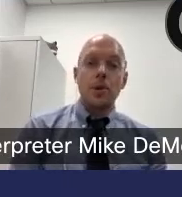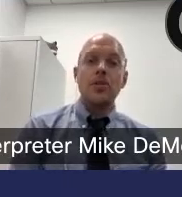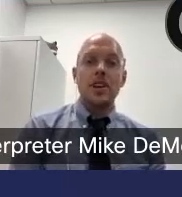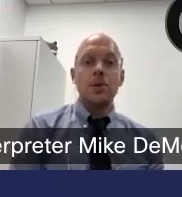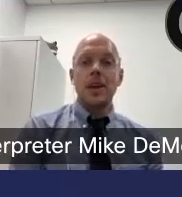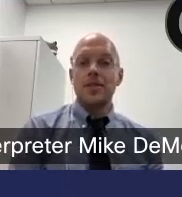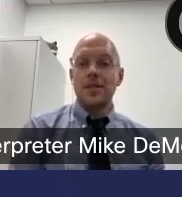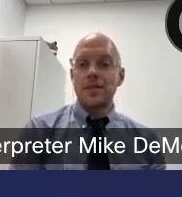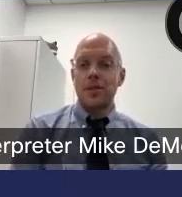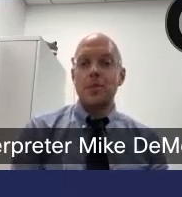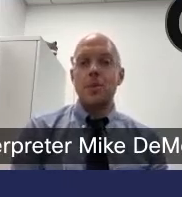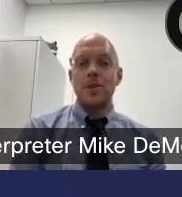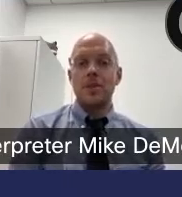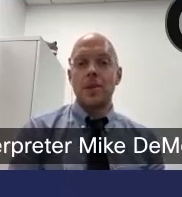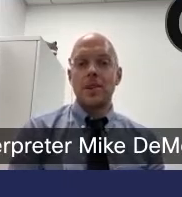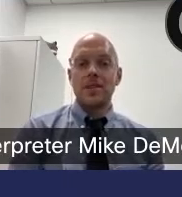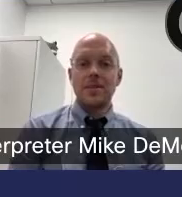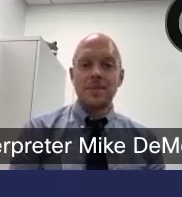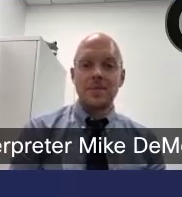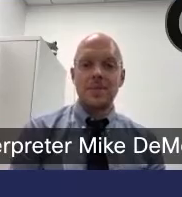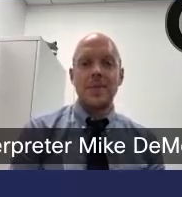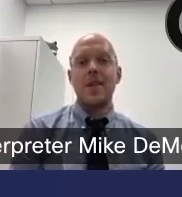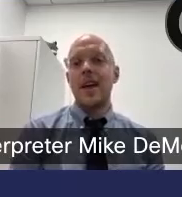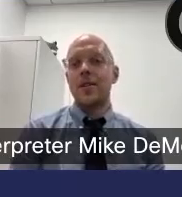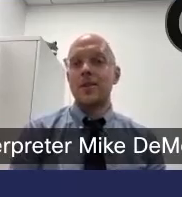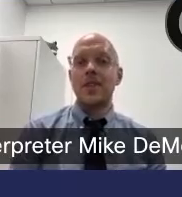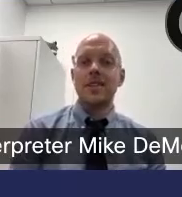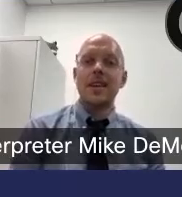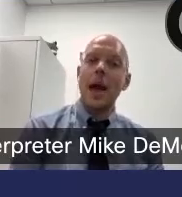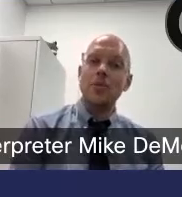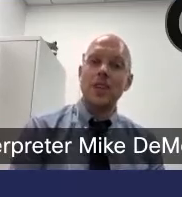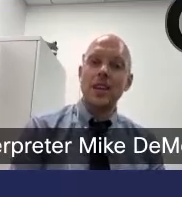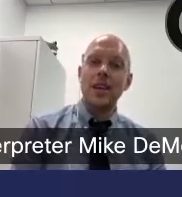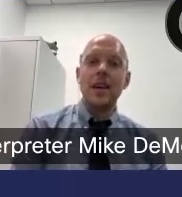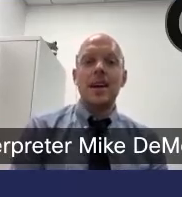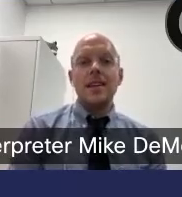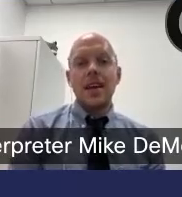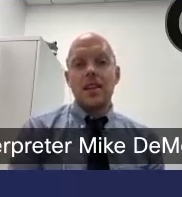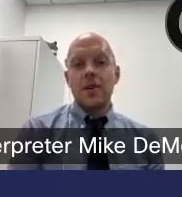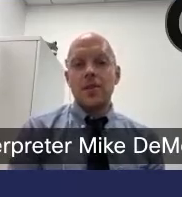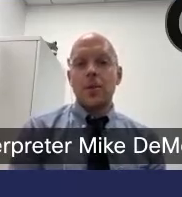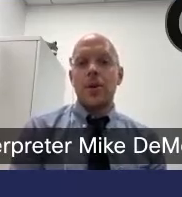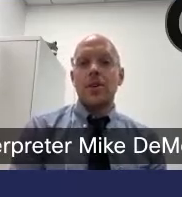communications for people with disabilities. Now that includes things like captioning, telephone networks,